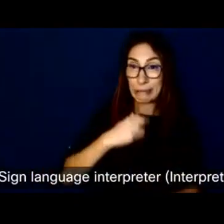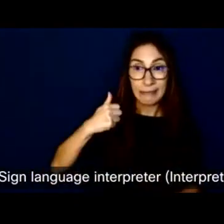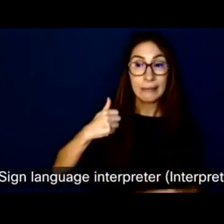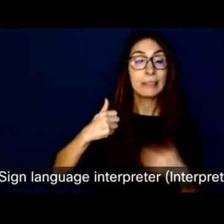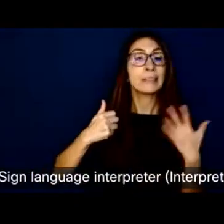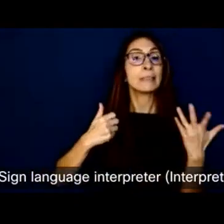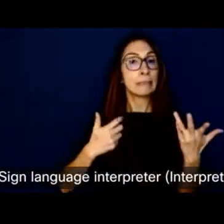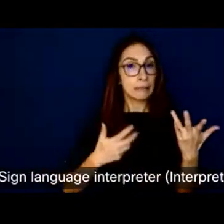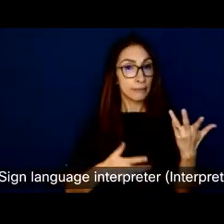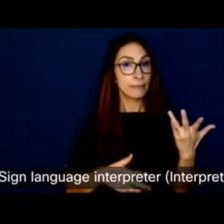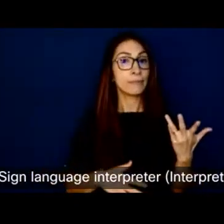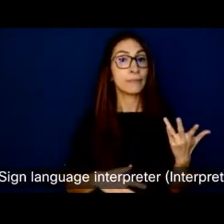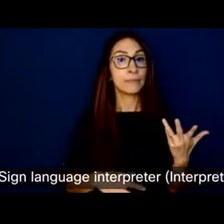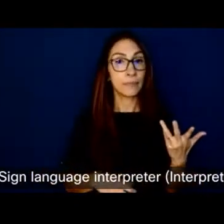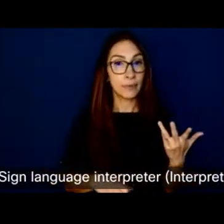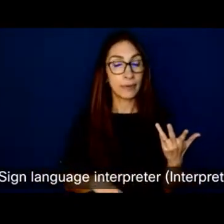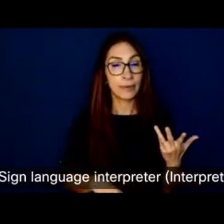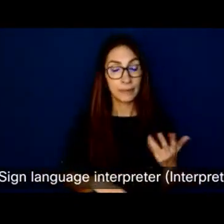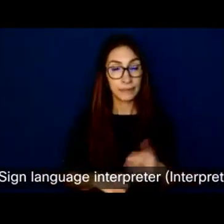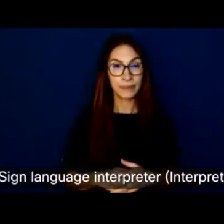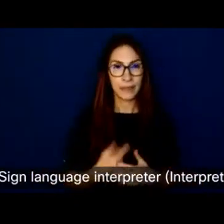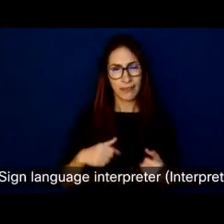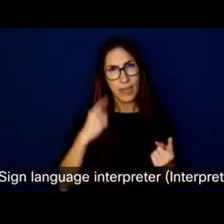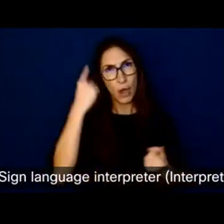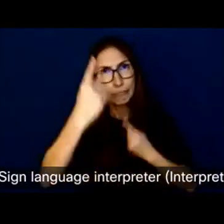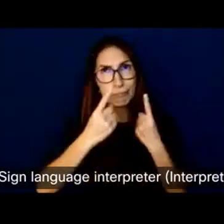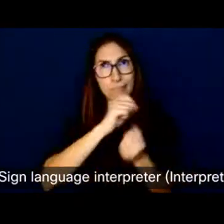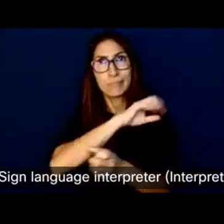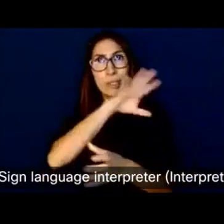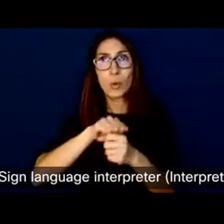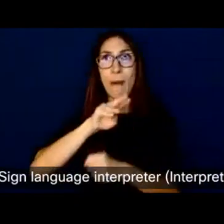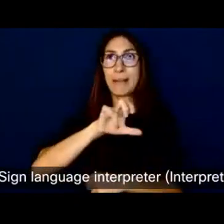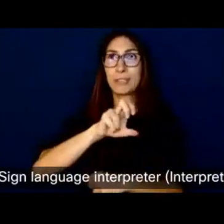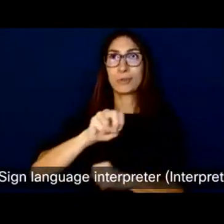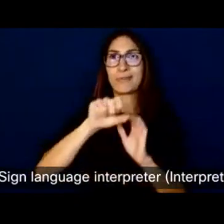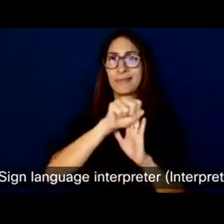Minnesota state plan on aging that there are concrete goals